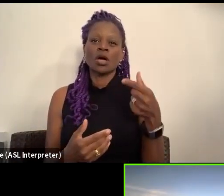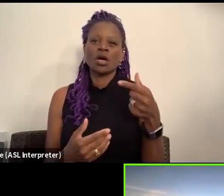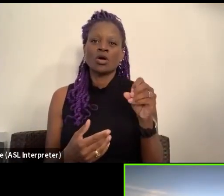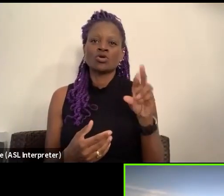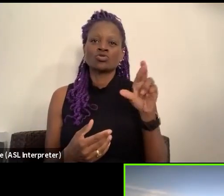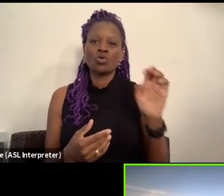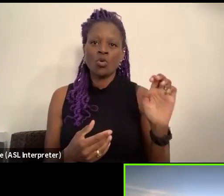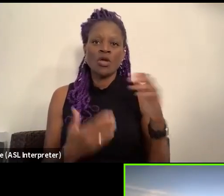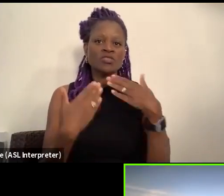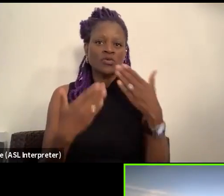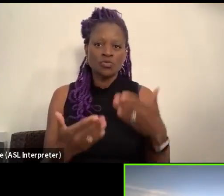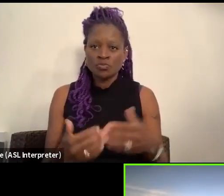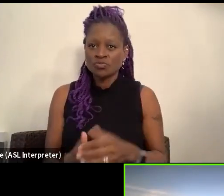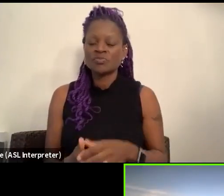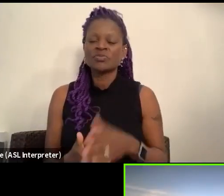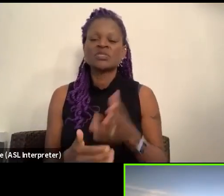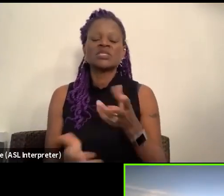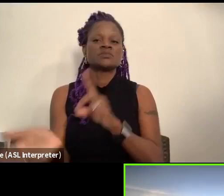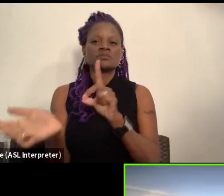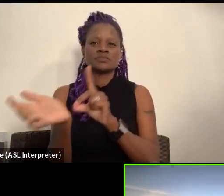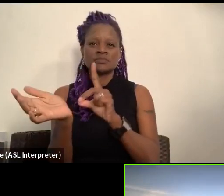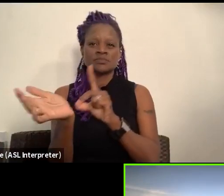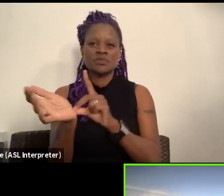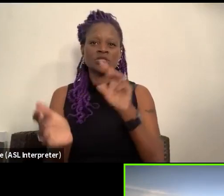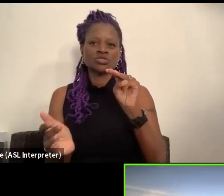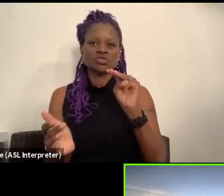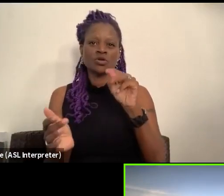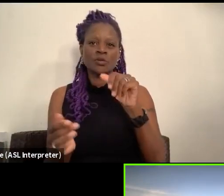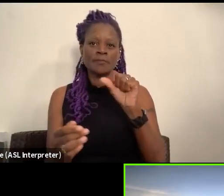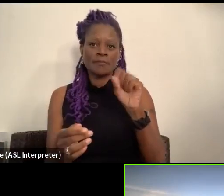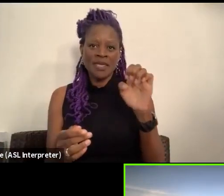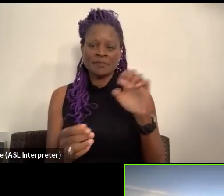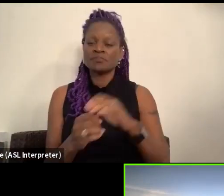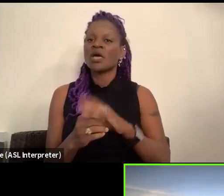Today I want to give an update on our case rate and other metrics.